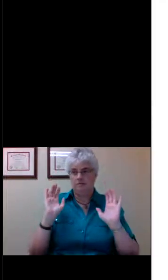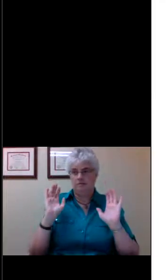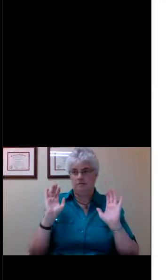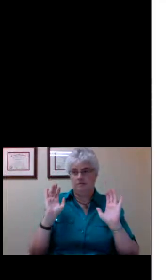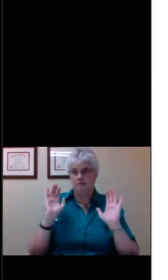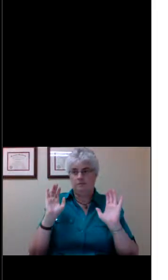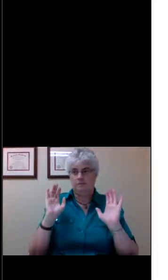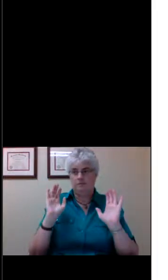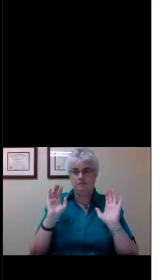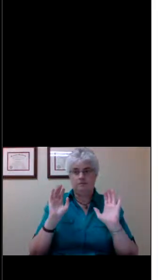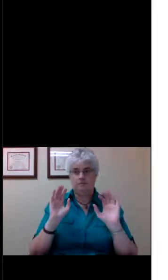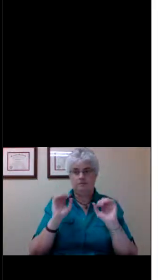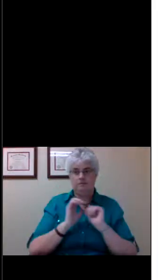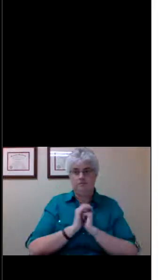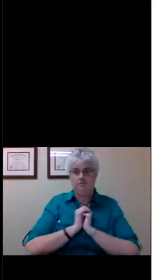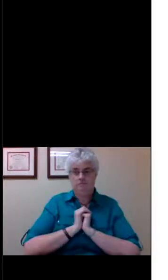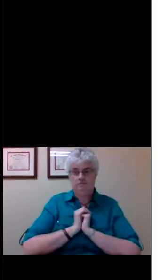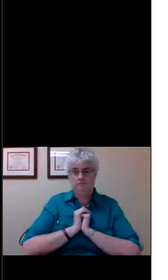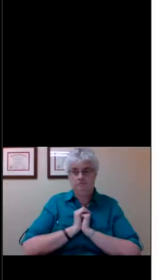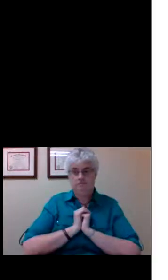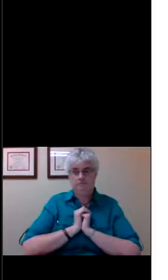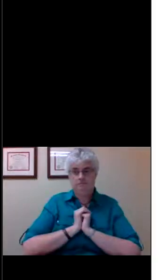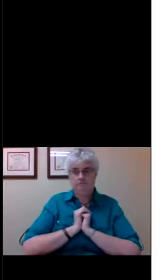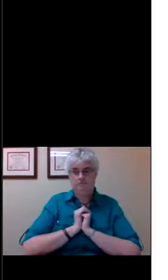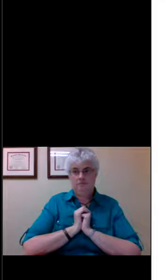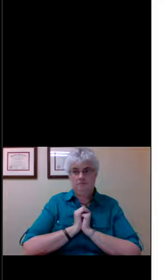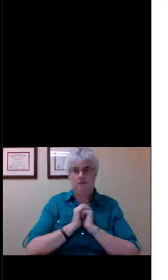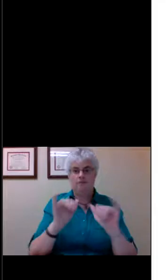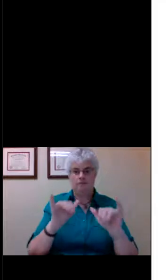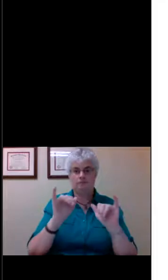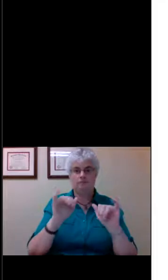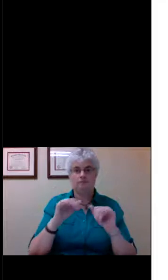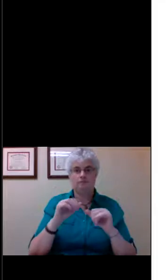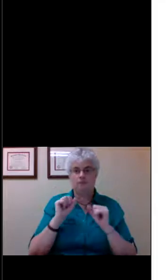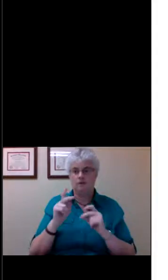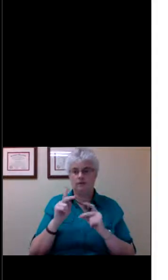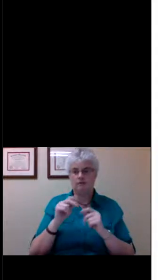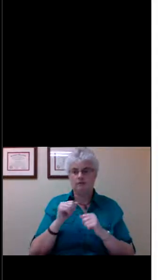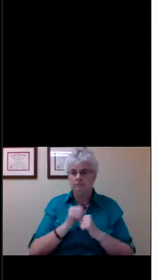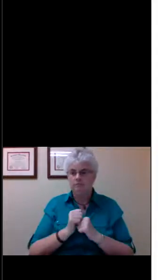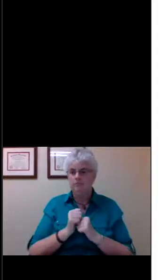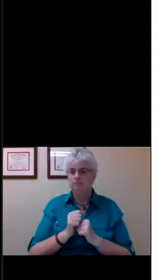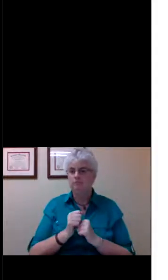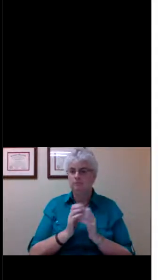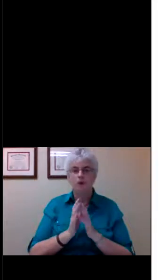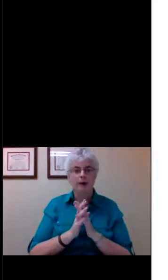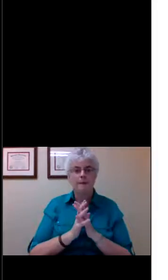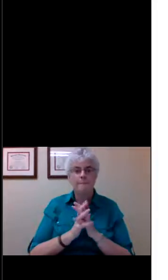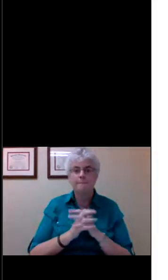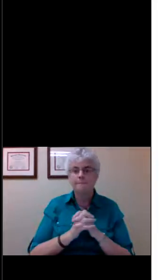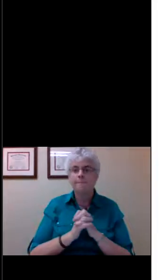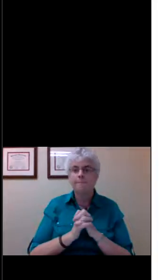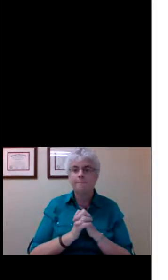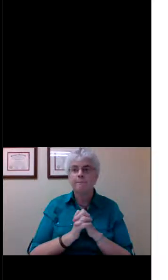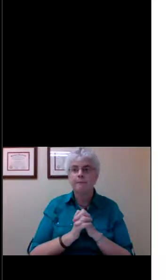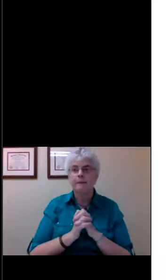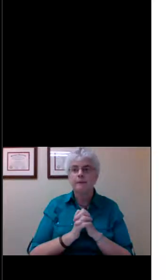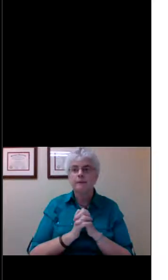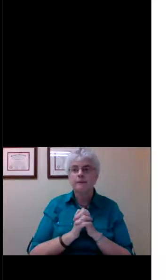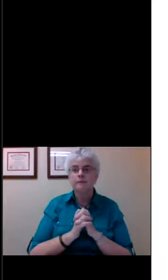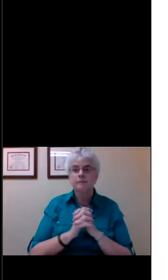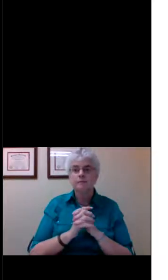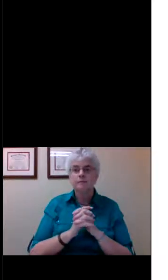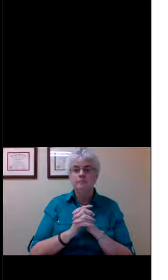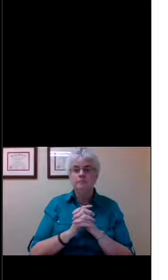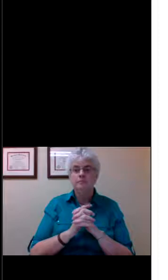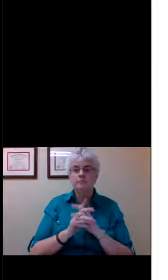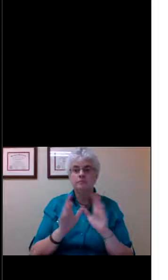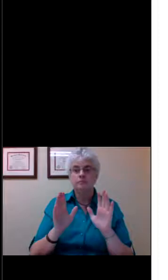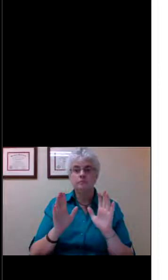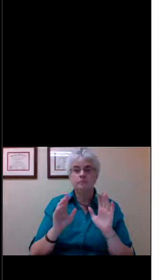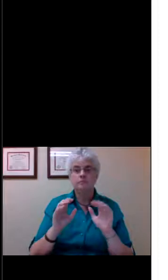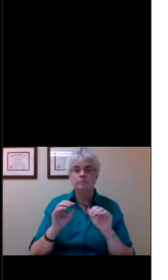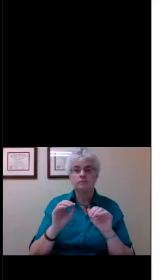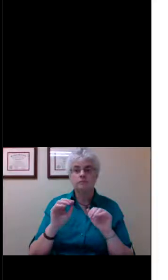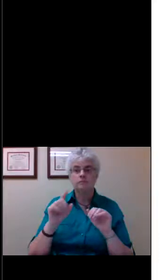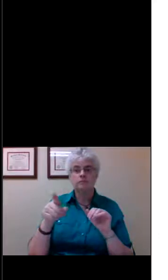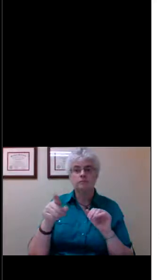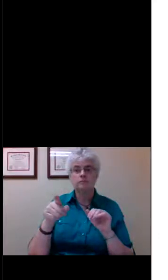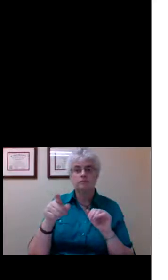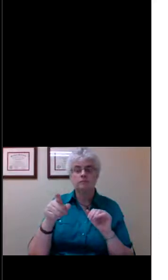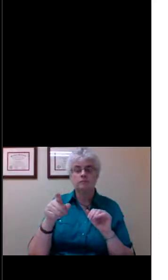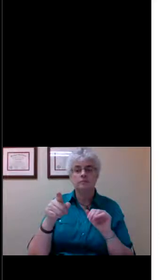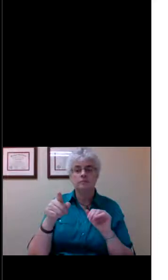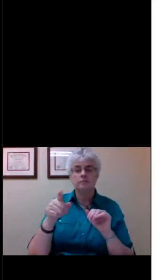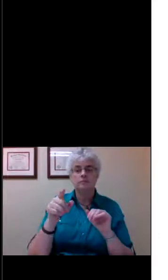for a couple of people who need a caption. Hopefully- will you